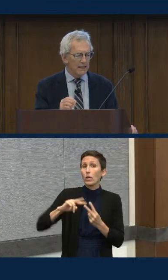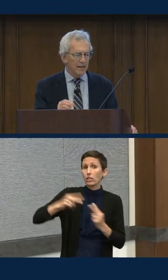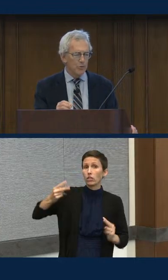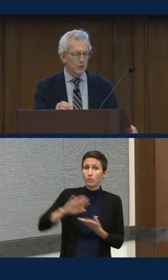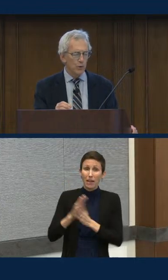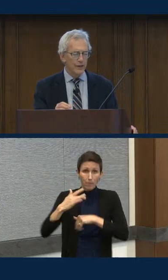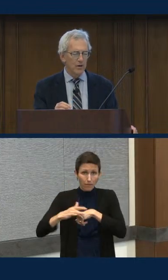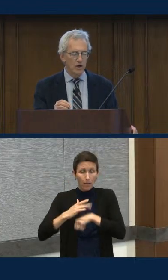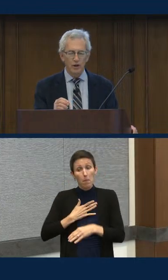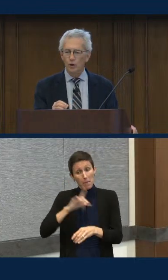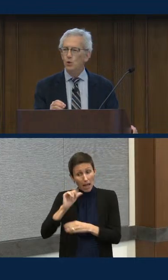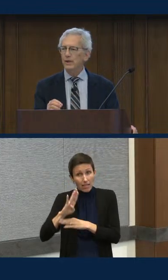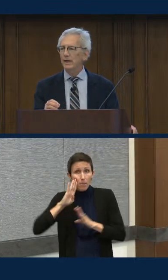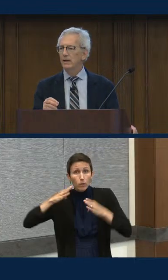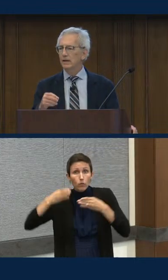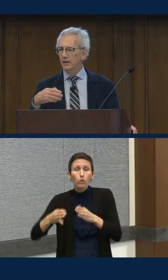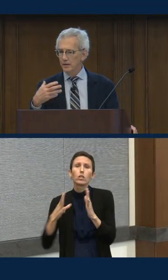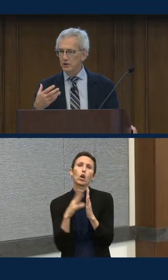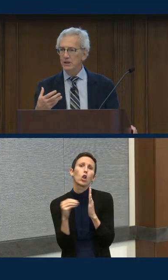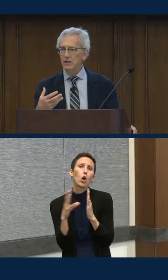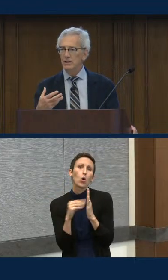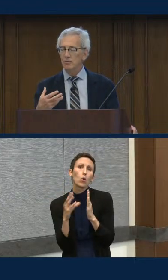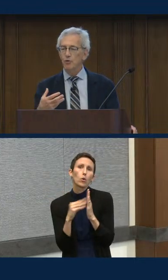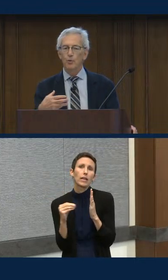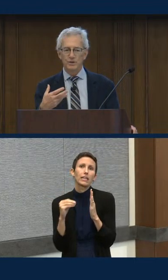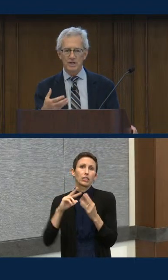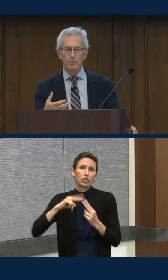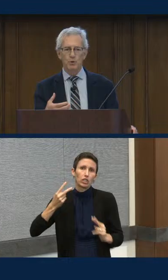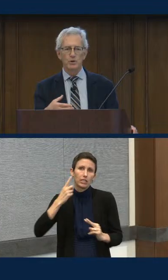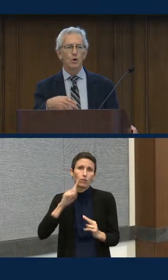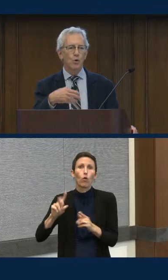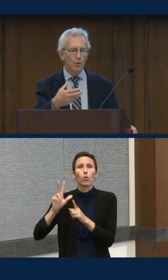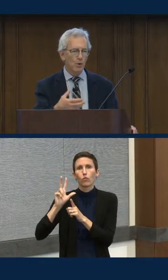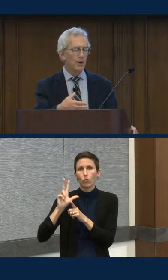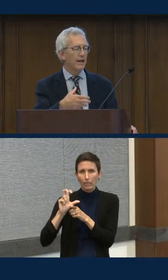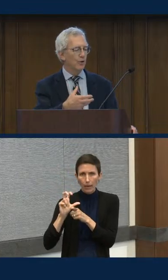my lab was working on cloning